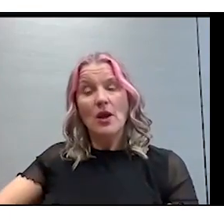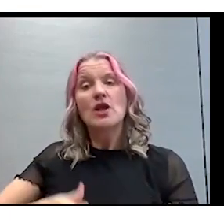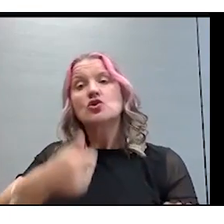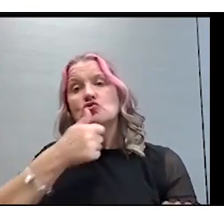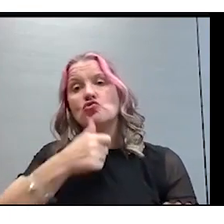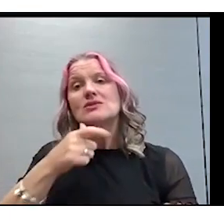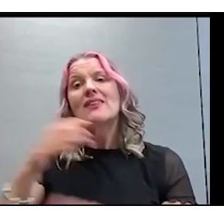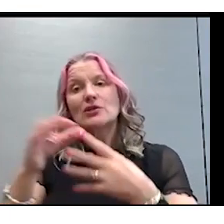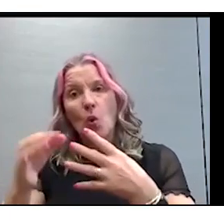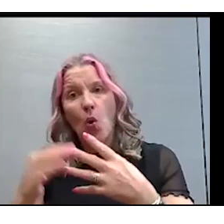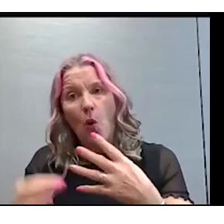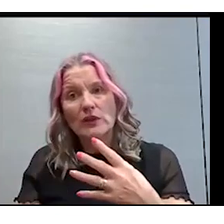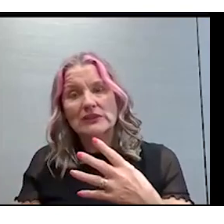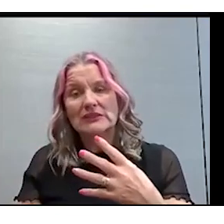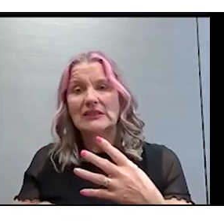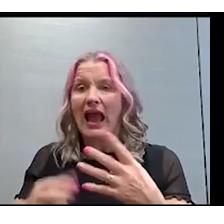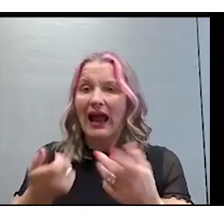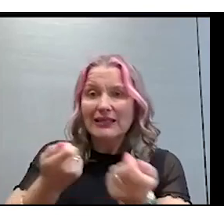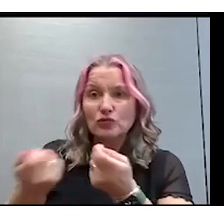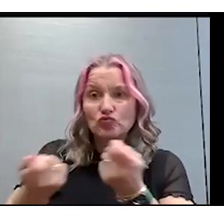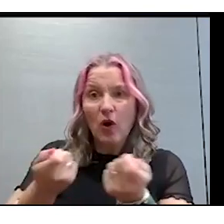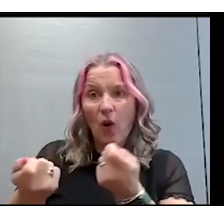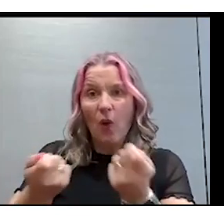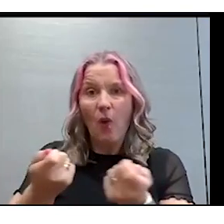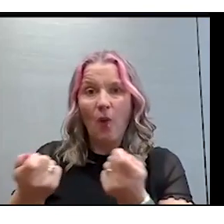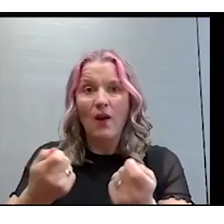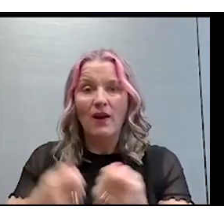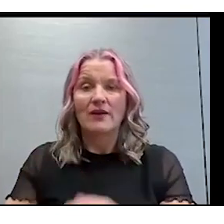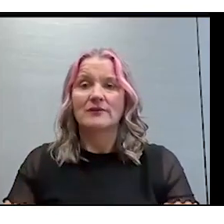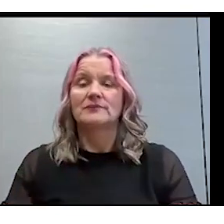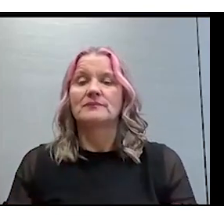But that accountability needs to stay with the human.